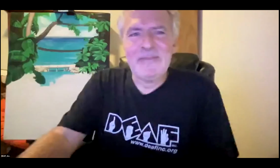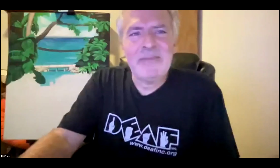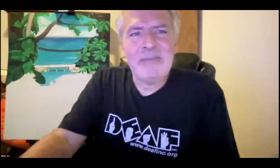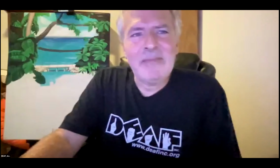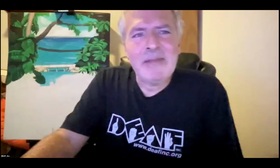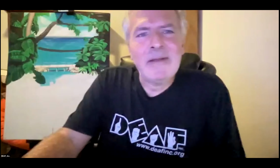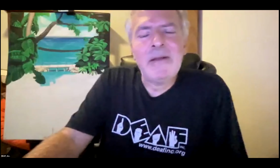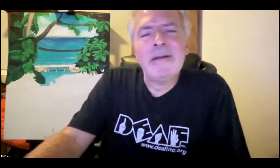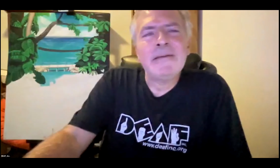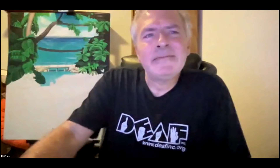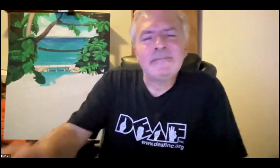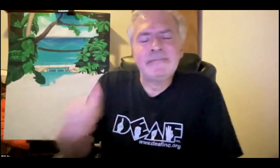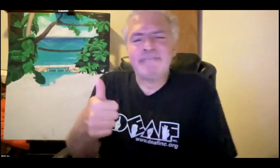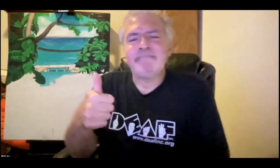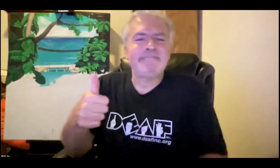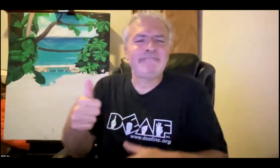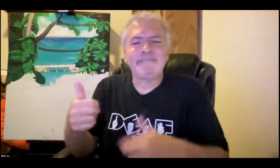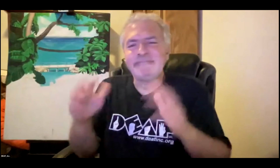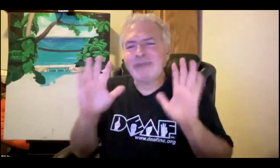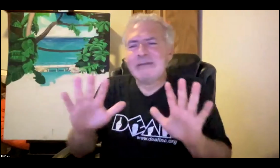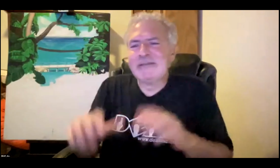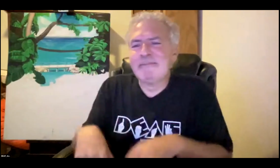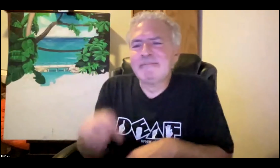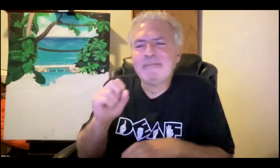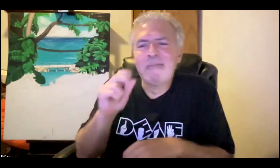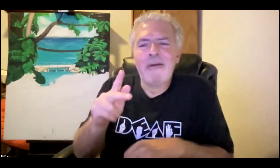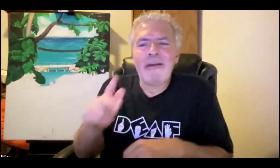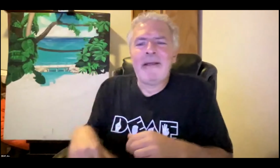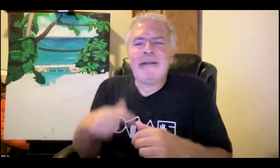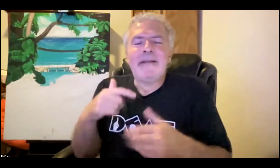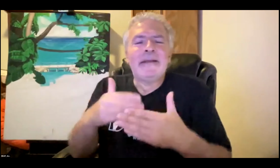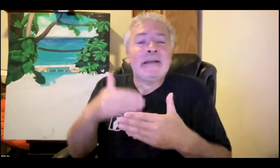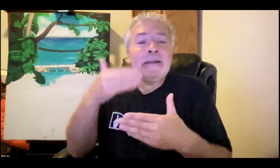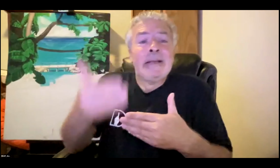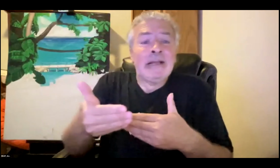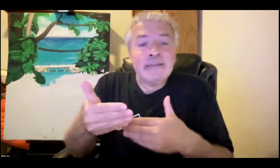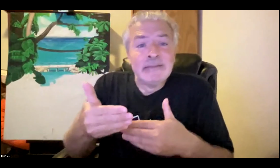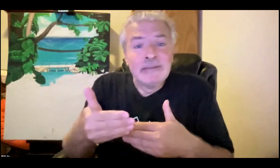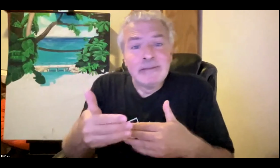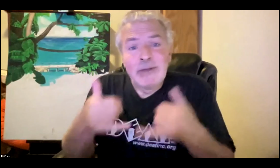Thank you. Awesome. That was so wonderful.